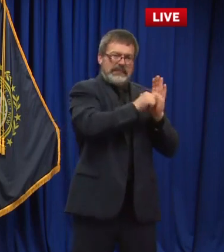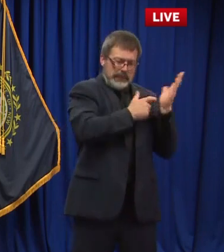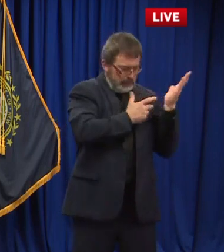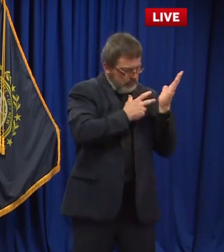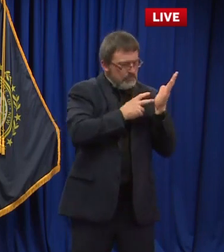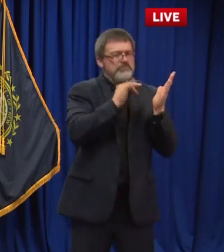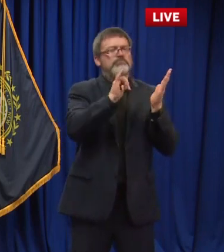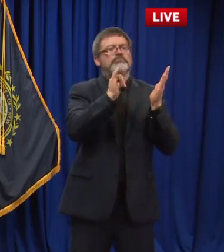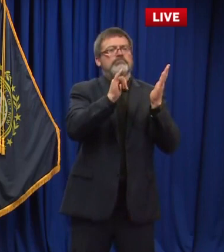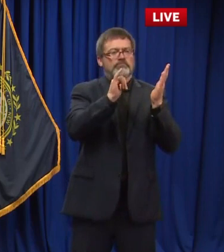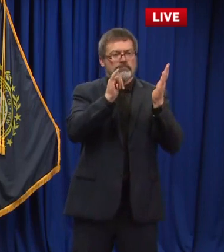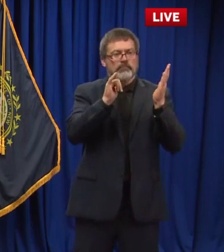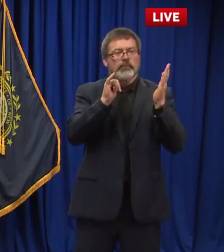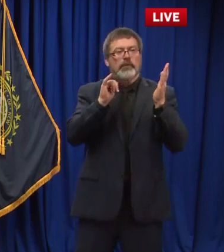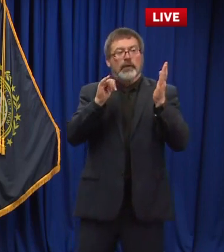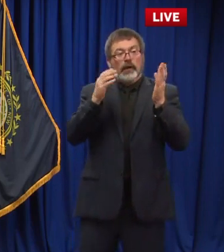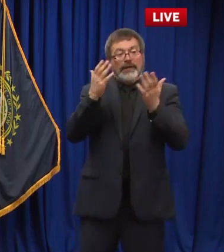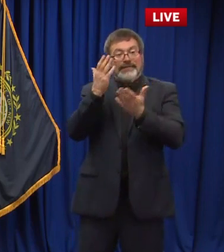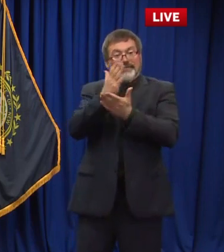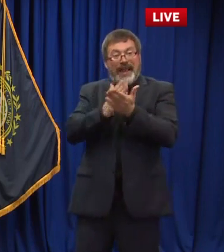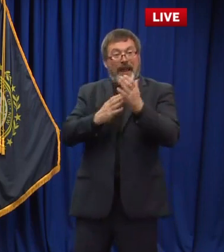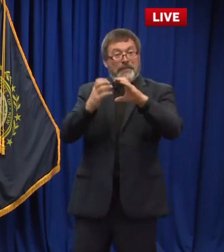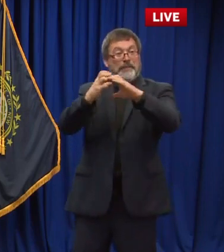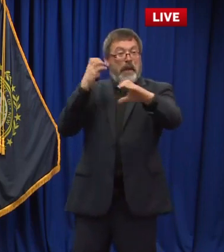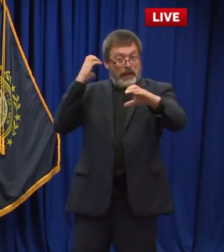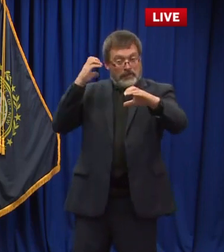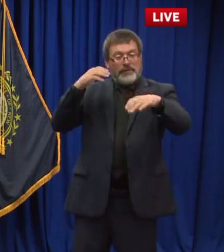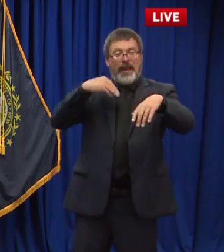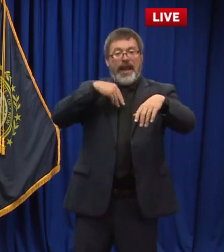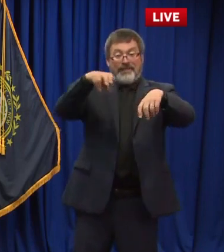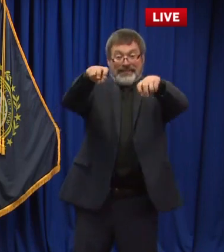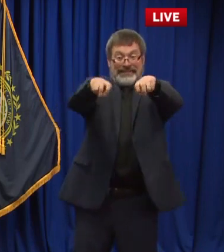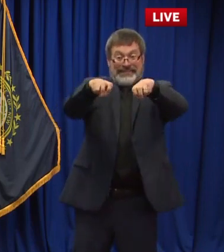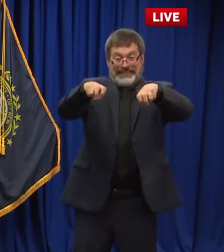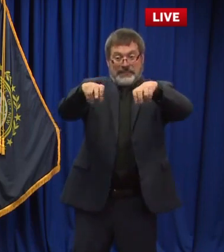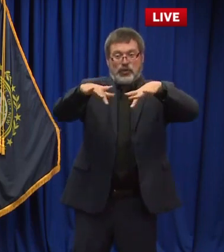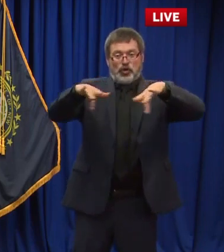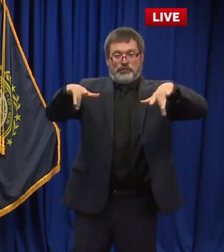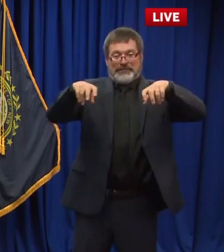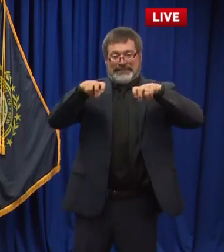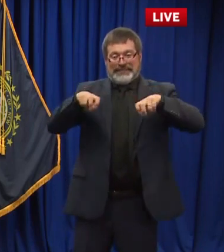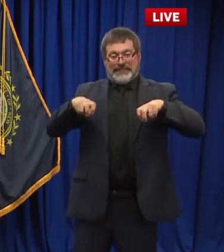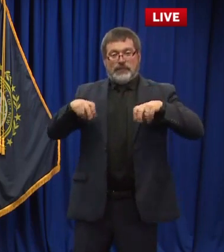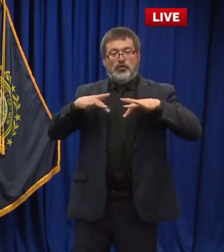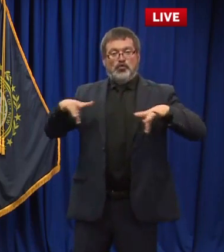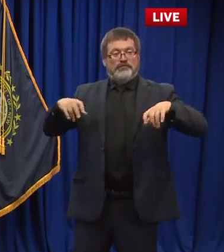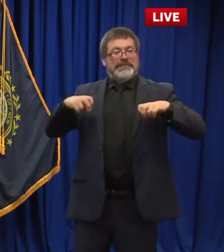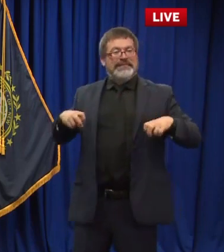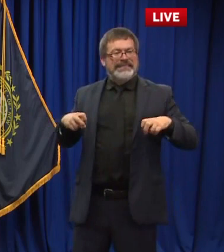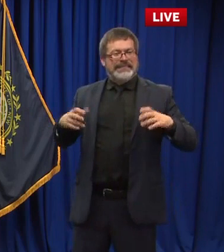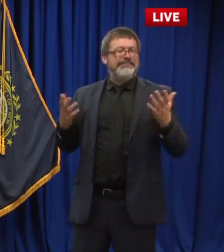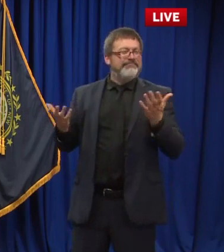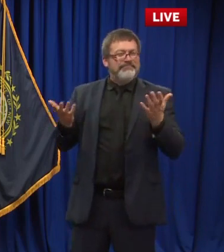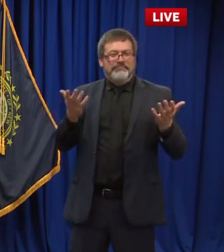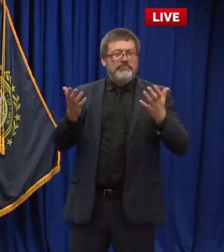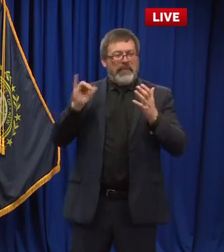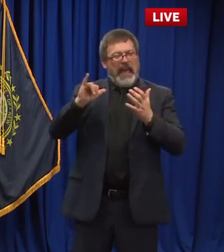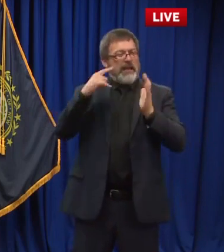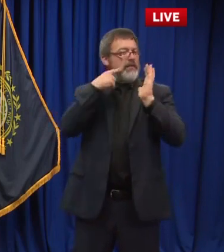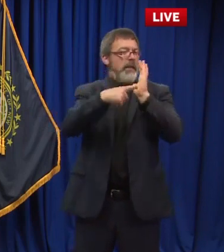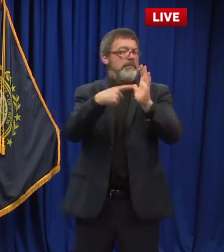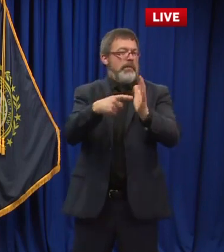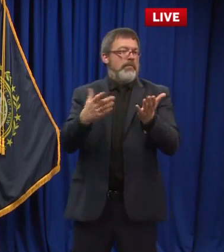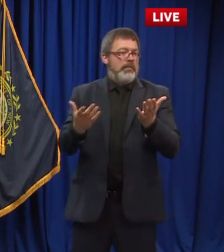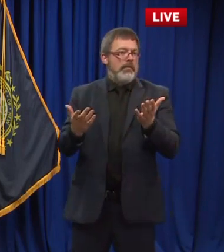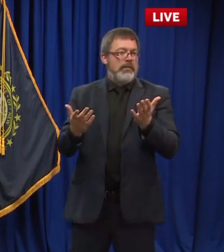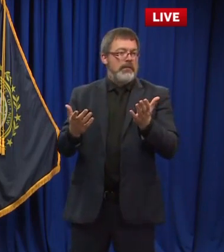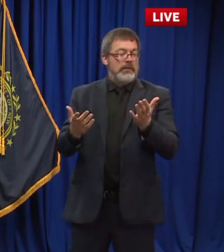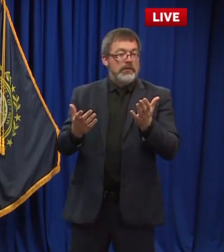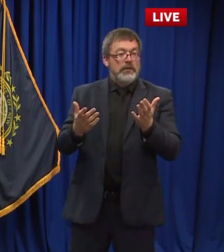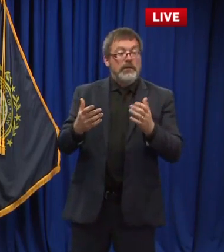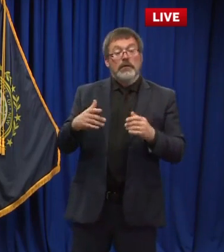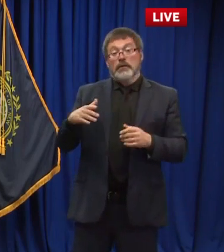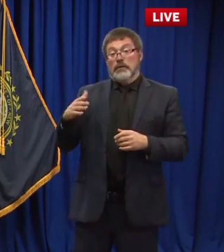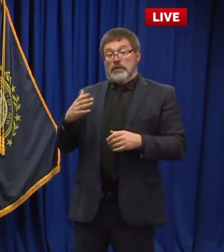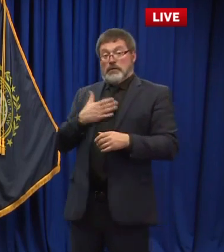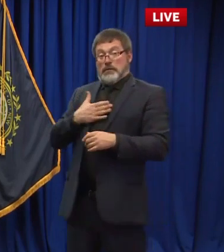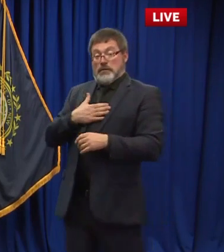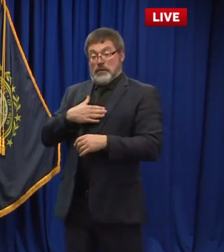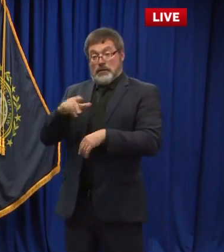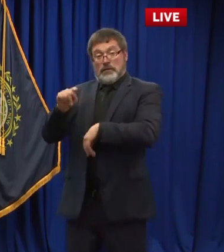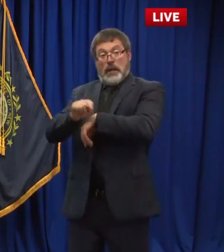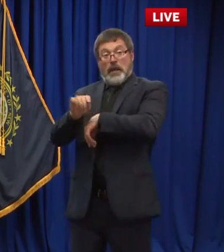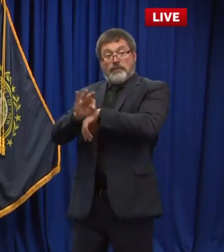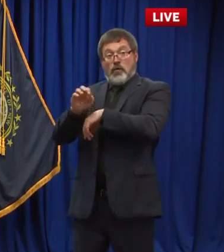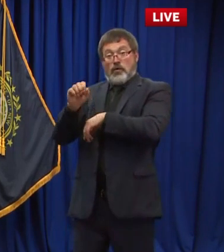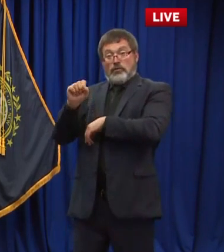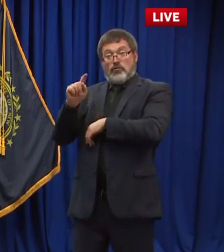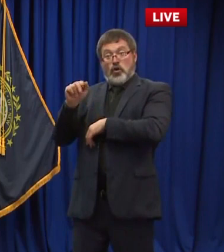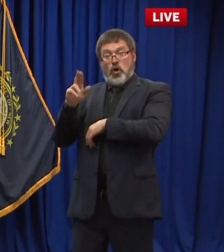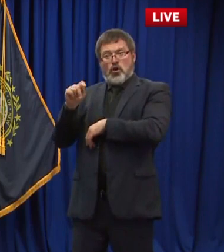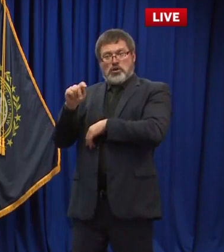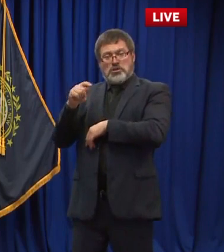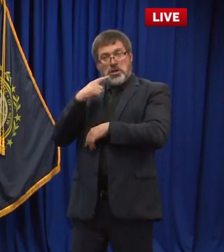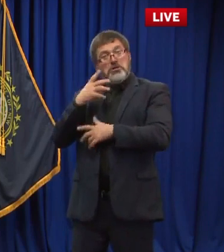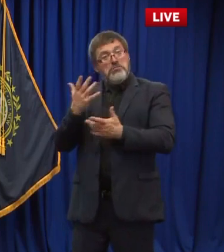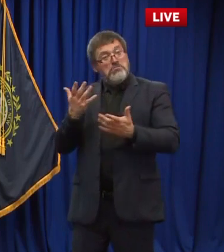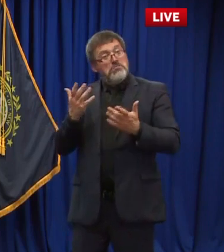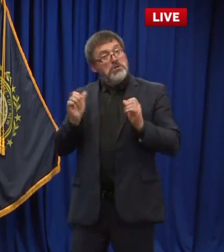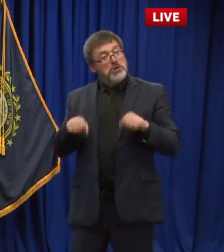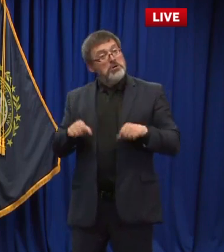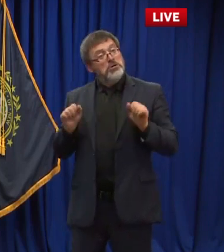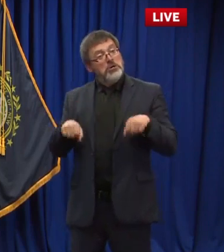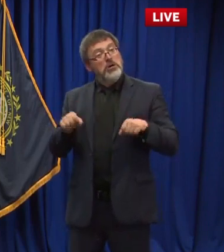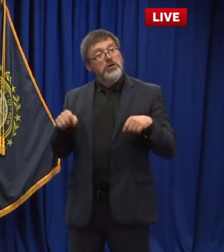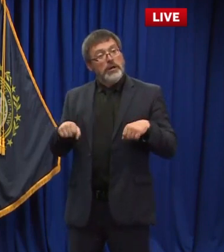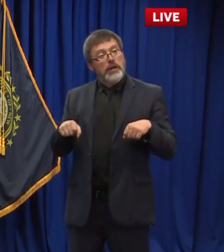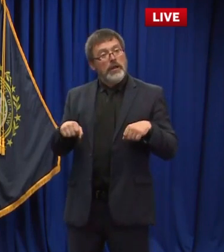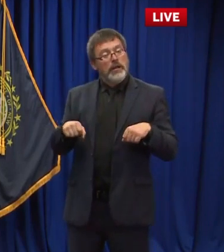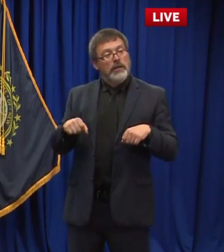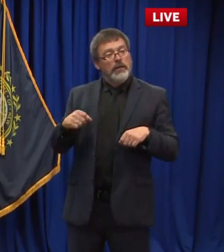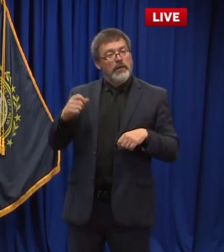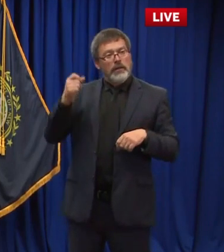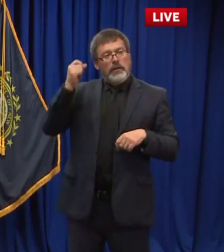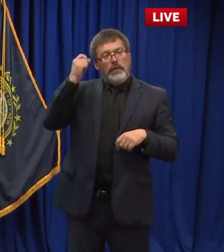BUT I WILL TELL YOU THAT WE HAVE SEEN OTHER DOCUMENTS AROUND THE COUNTRY THAT TELLS YOU EVERY KID ON THE SCHOOL BUS, EVERY KID HAS TO BE MASKED, AND WHAT I THINK THE TASK FORCE REALIZED IS THAT